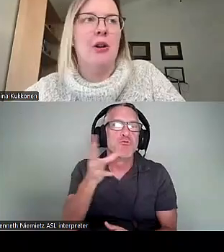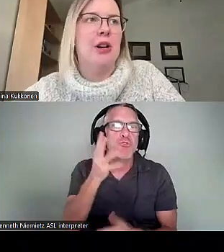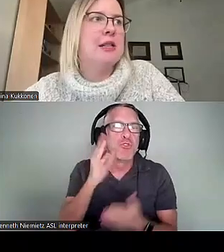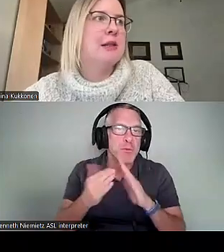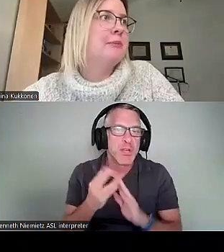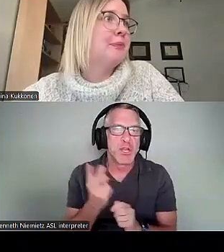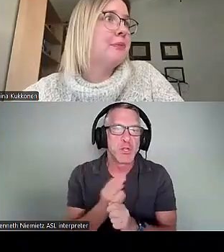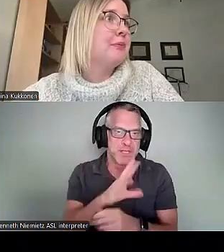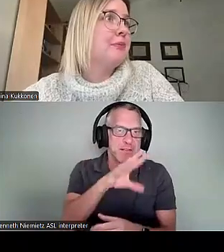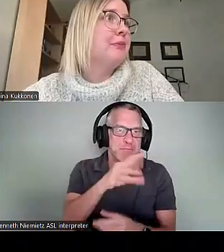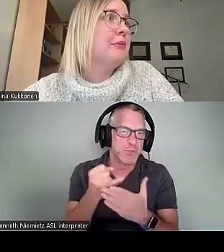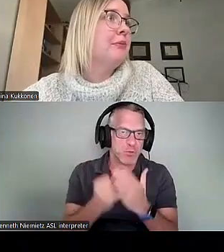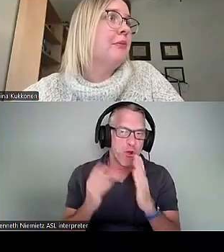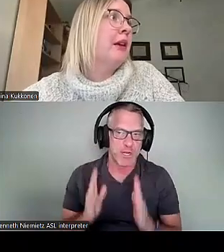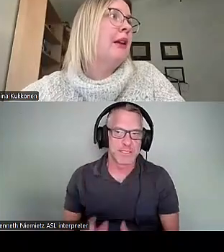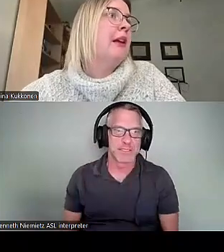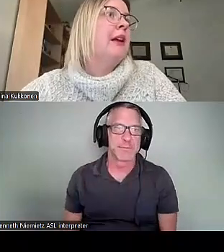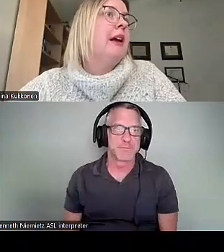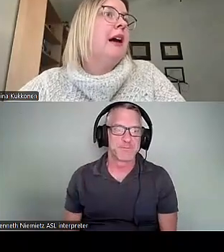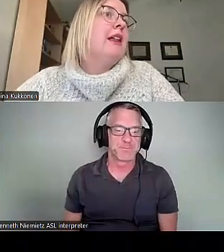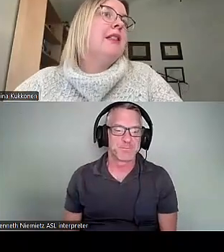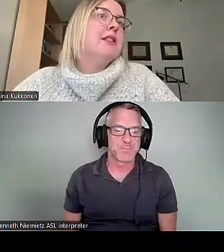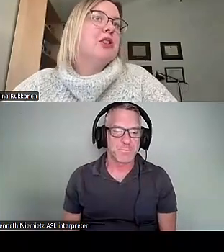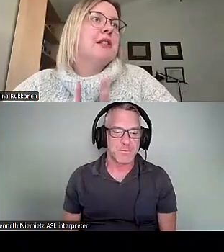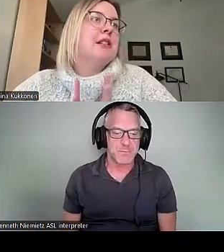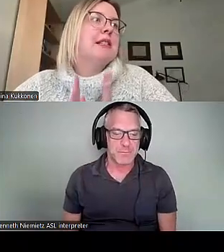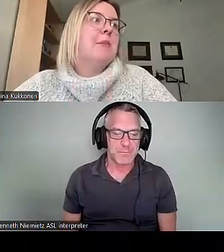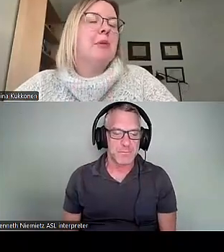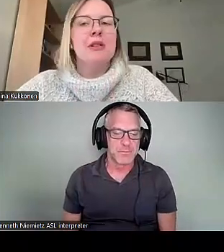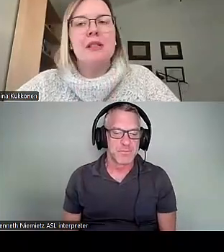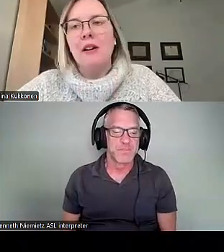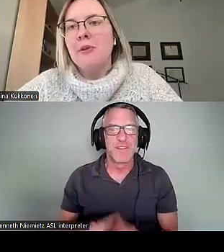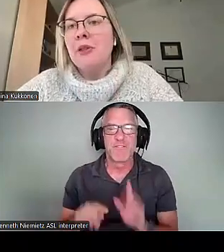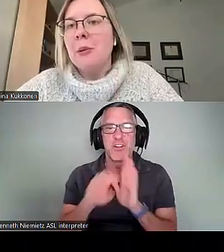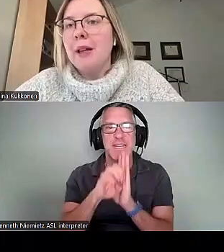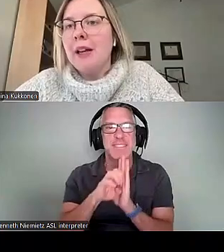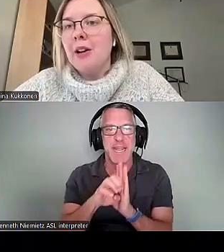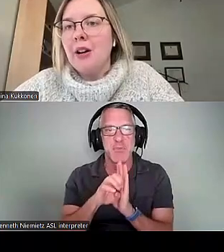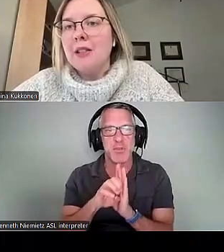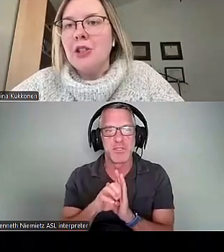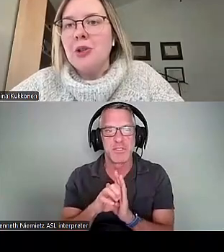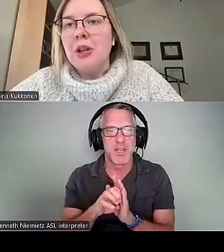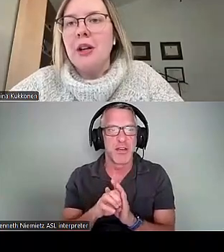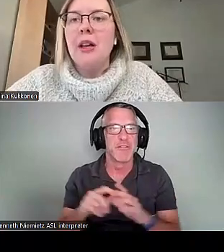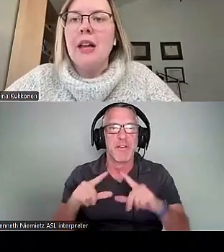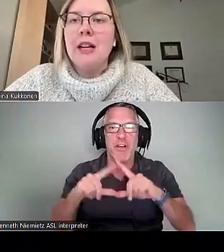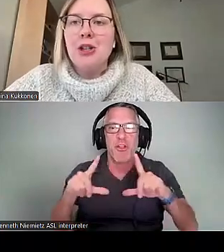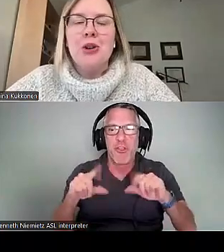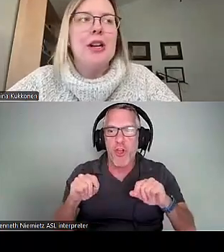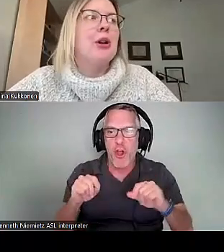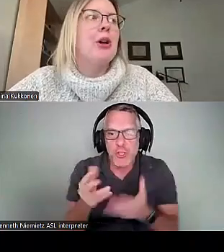an artist. And then these are just examples of the playing cards that you can collect and trade along